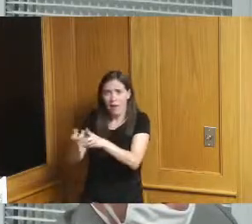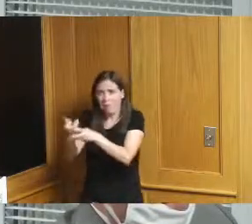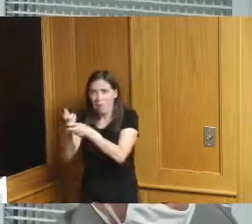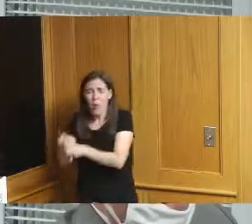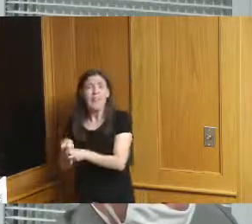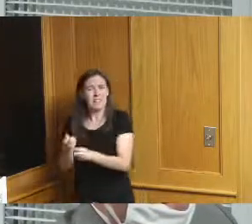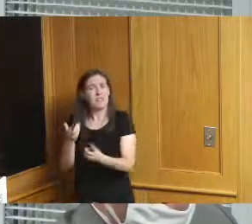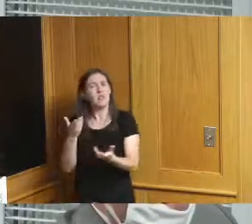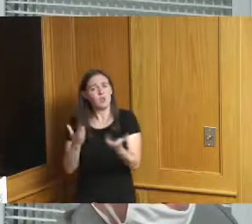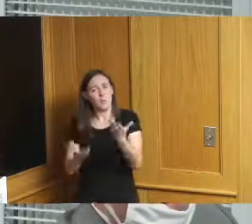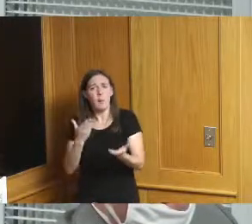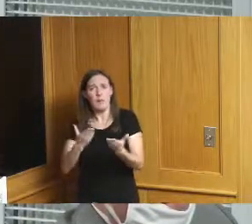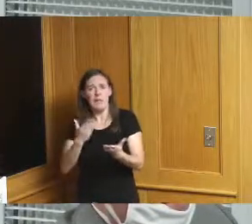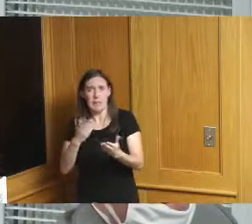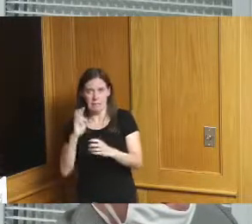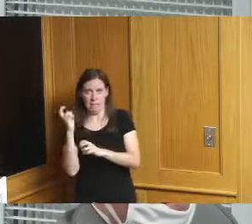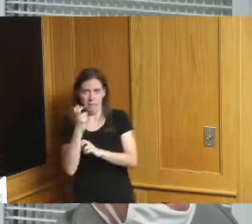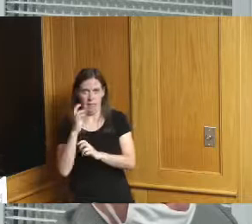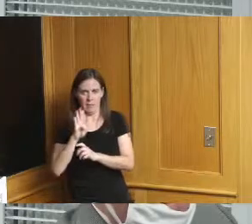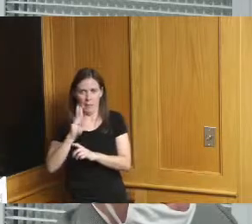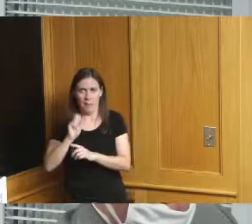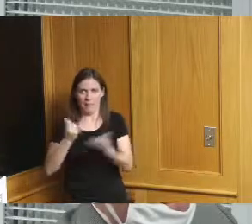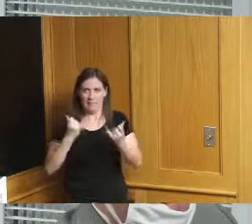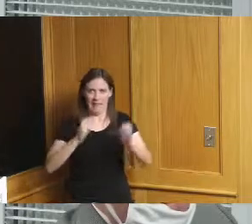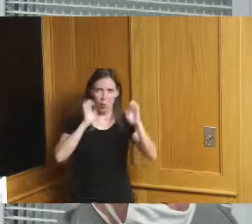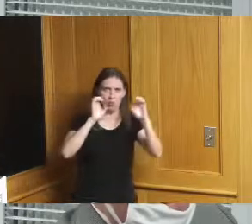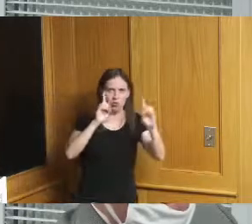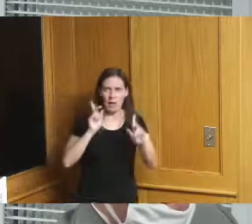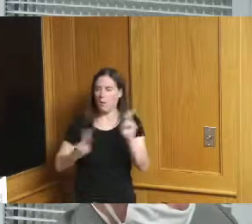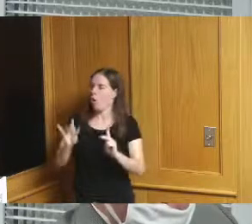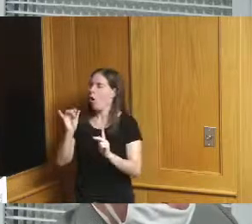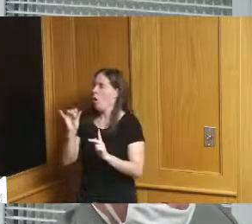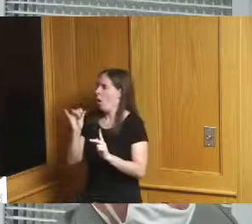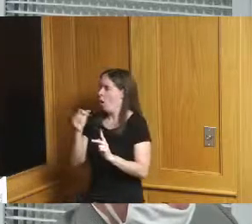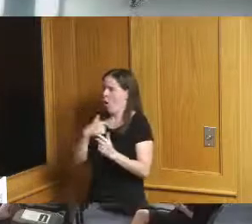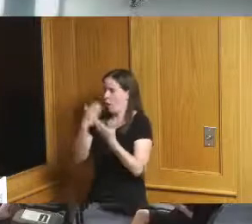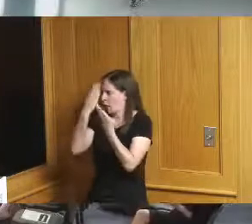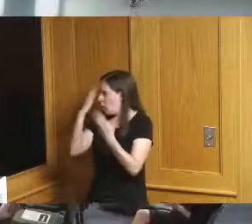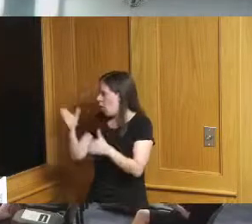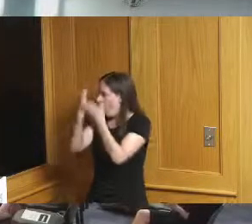hopefully get the right information great thank you and i did note i went on your website and saw